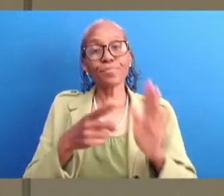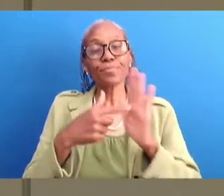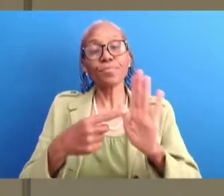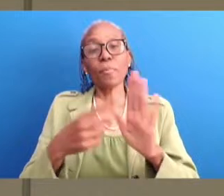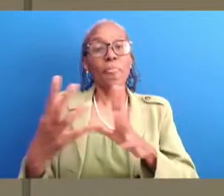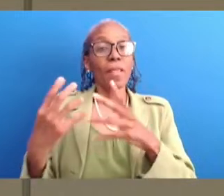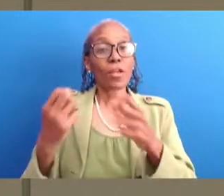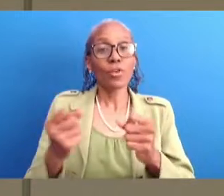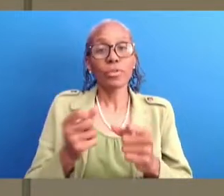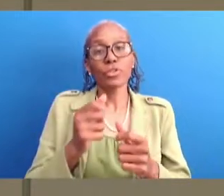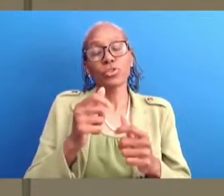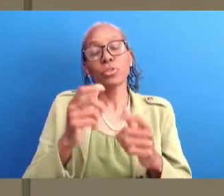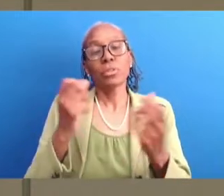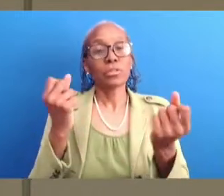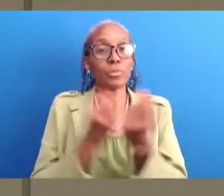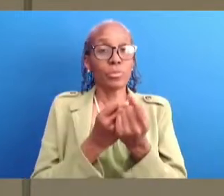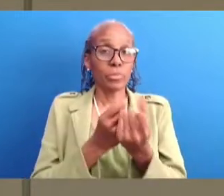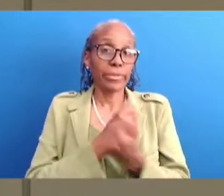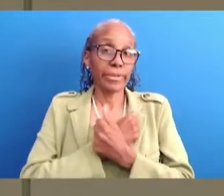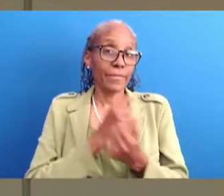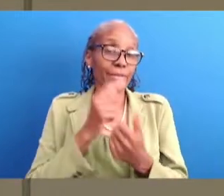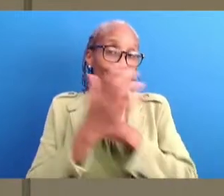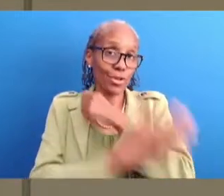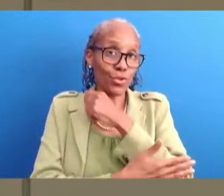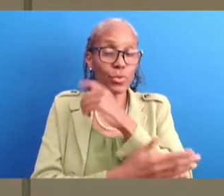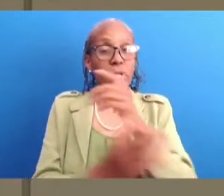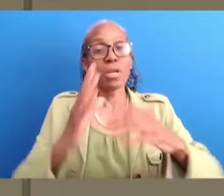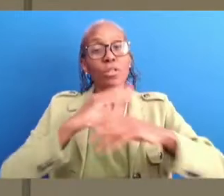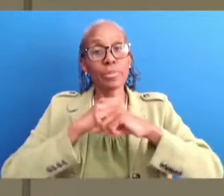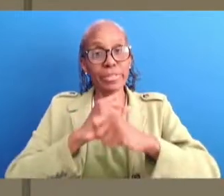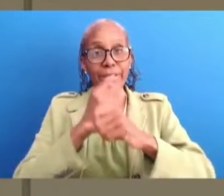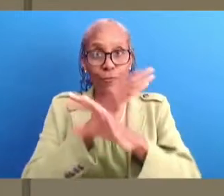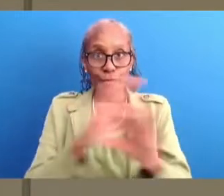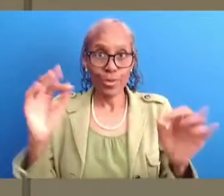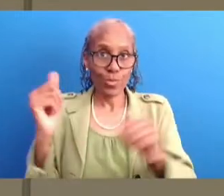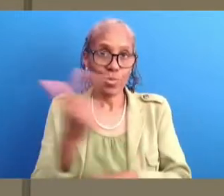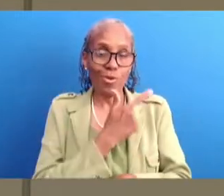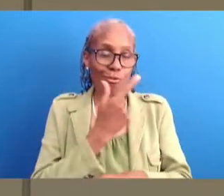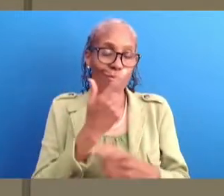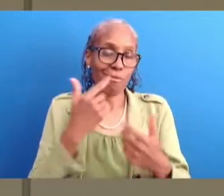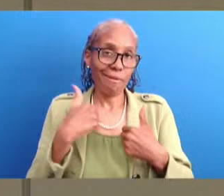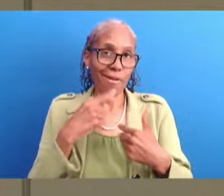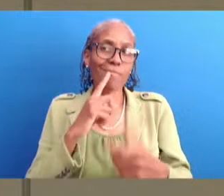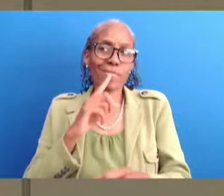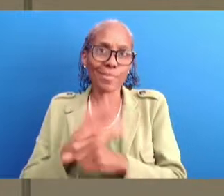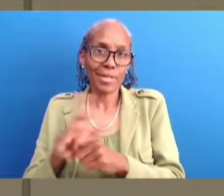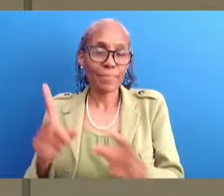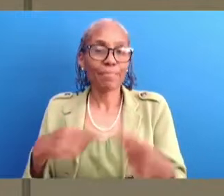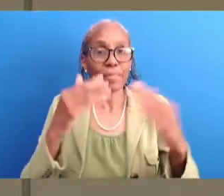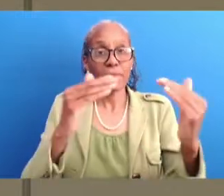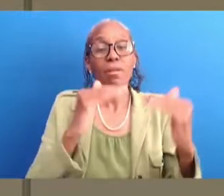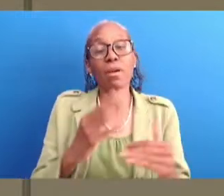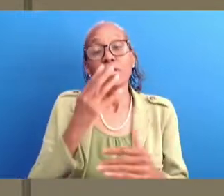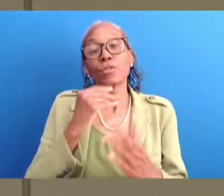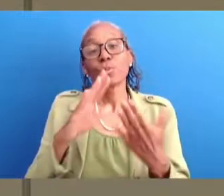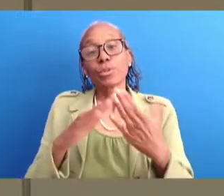HAVE HONORABLY SERVED IN THE UNITED STATES MILITARY, DEMONSTRATING COURAGE,